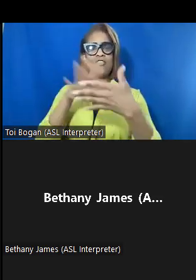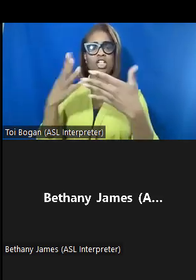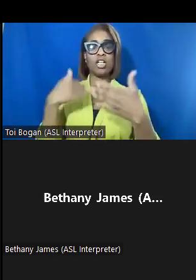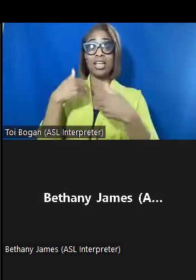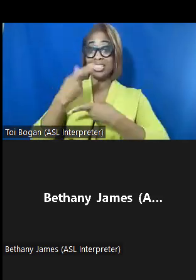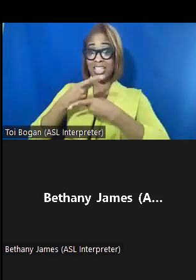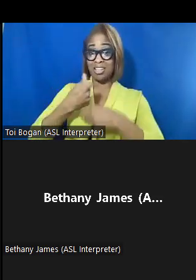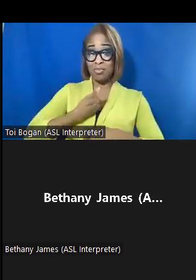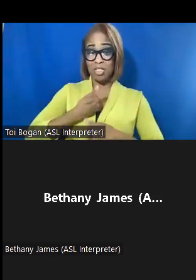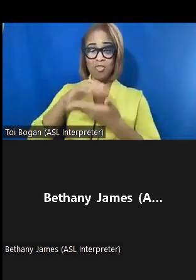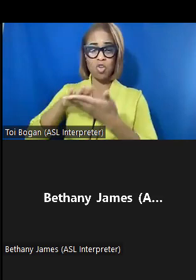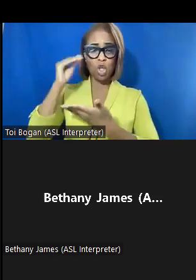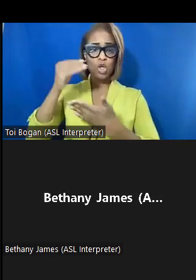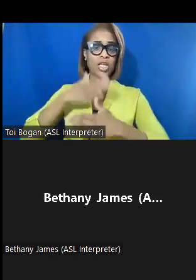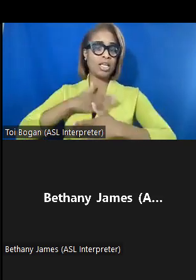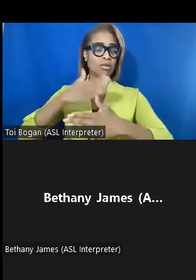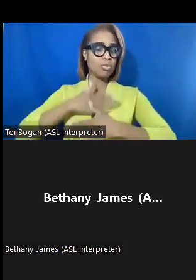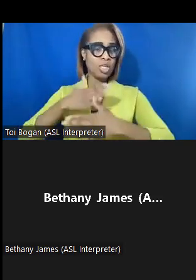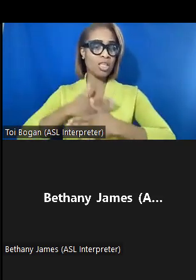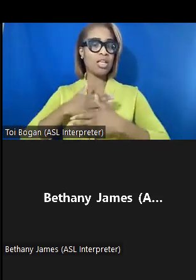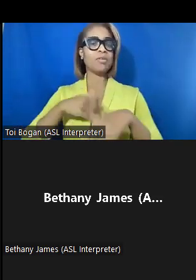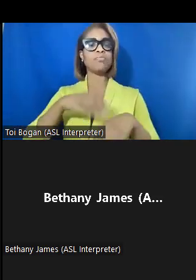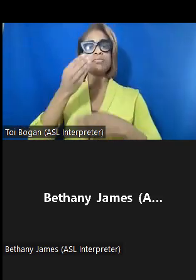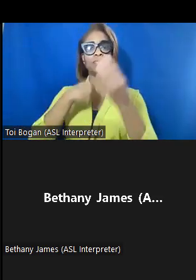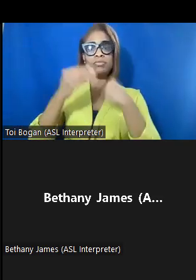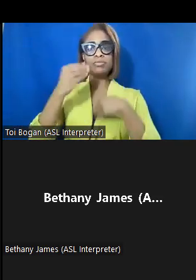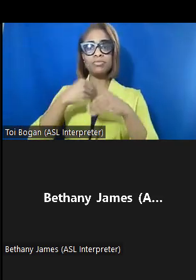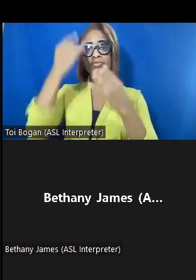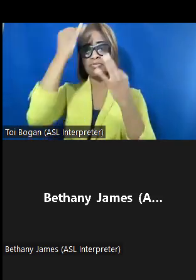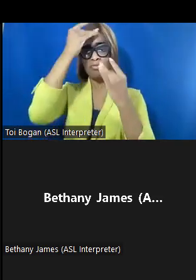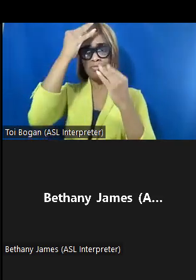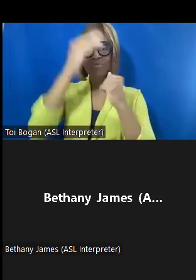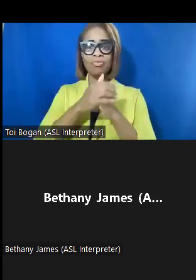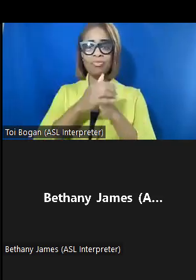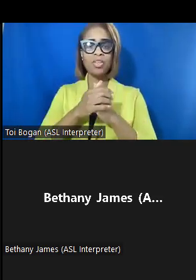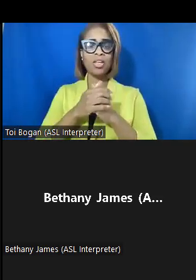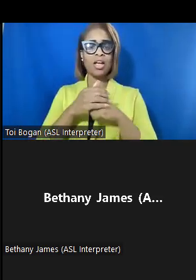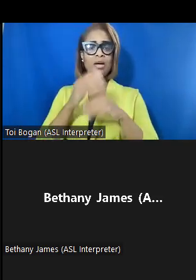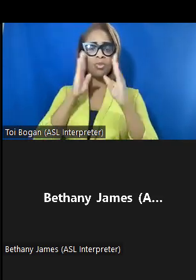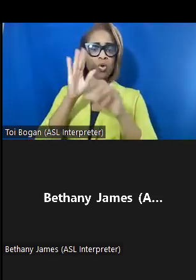learning, breathing, eating, thinking, concentrating, working. These are nonexhaustive lists.